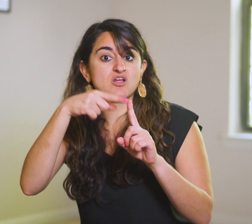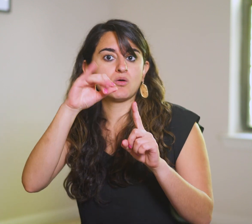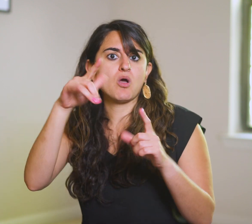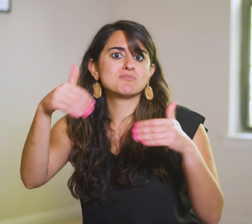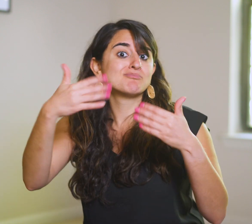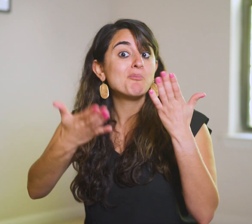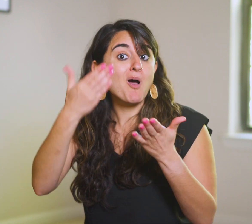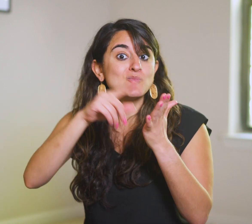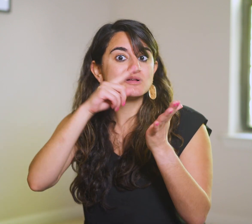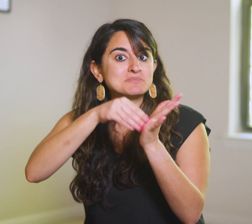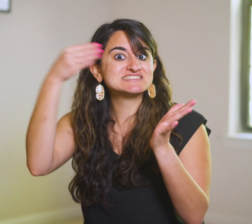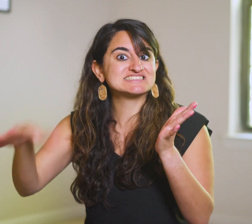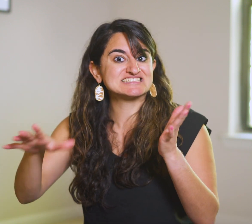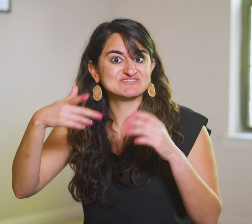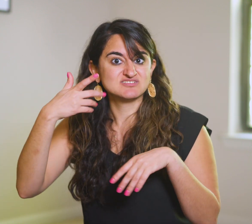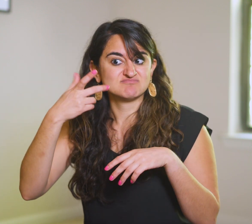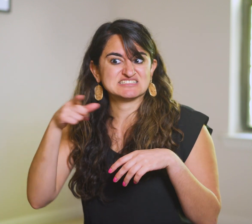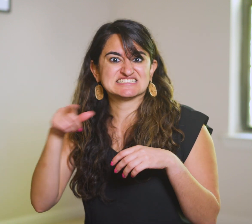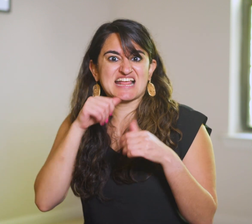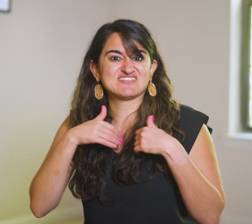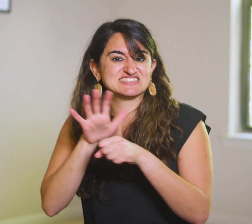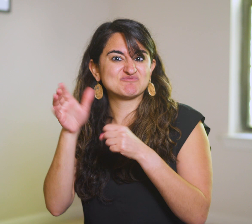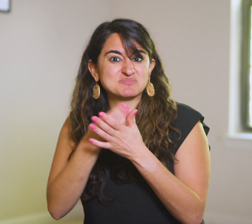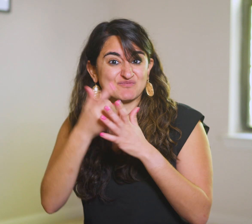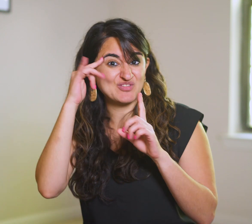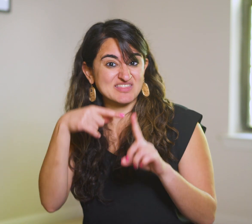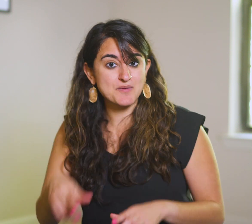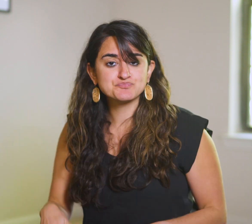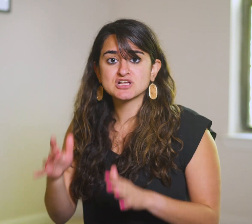that probably costs more than she makes in a year.